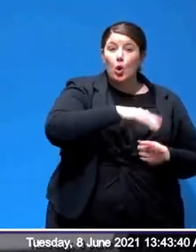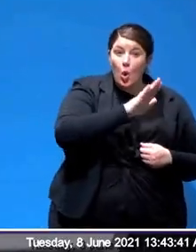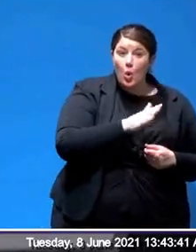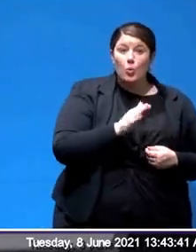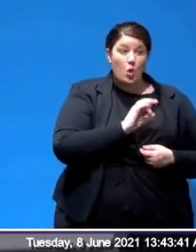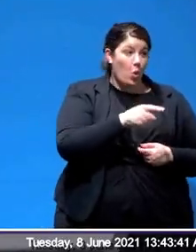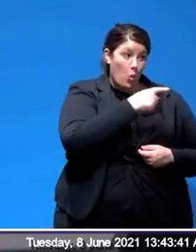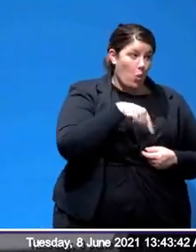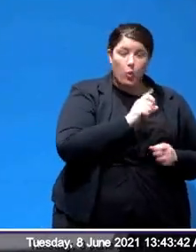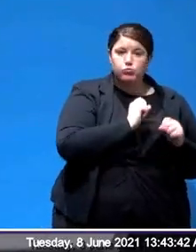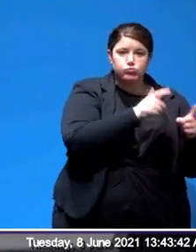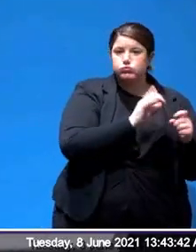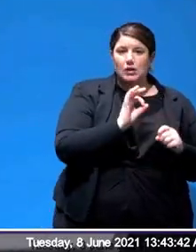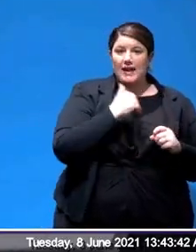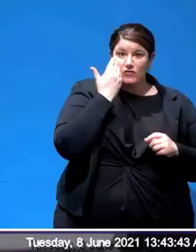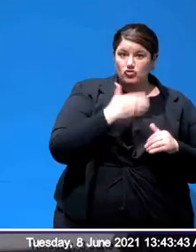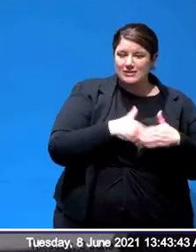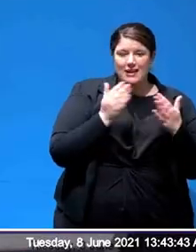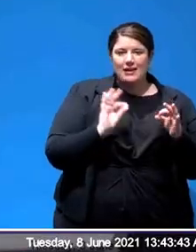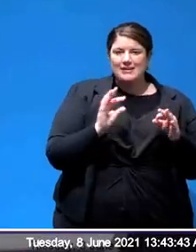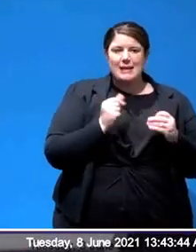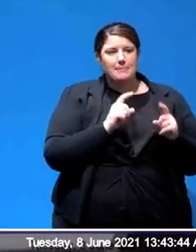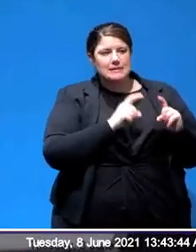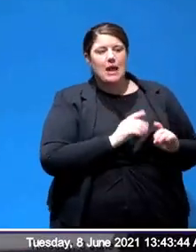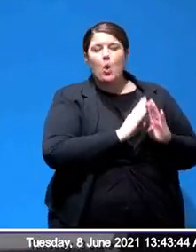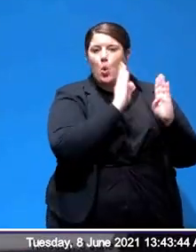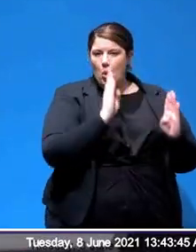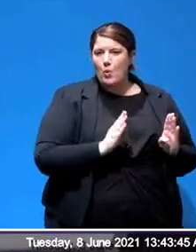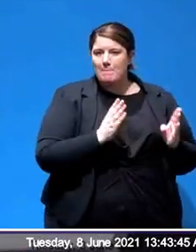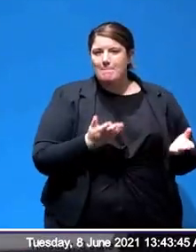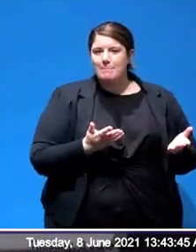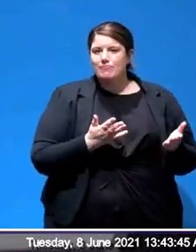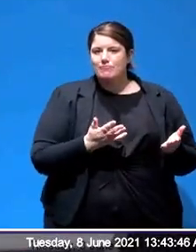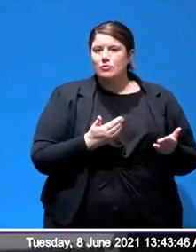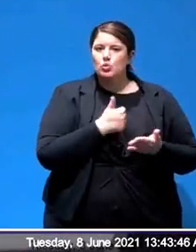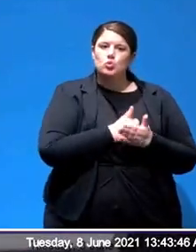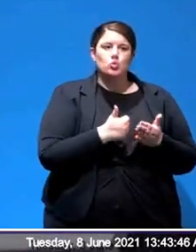Not everyone went to day options five days a week. So quite often there would be someone, so there had to be